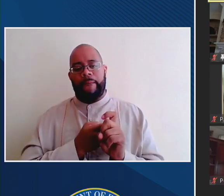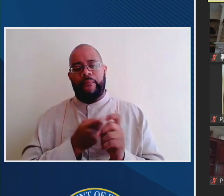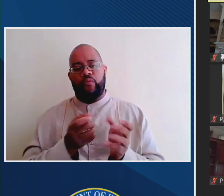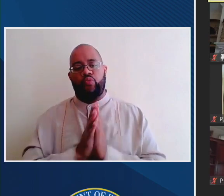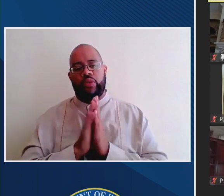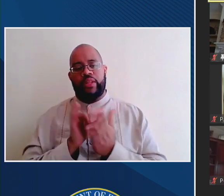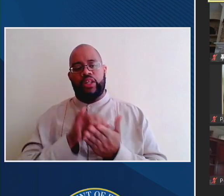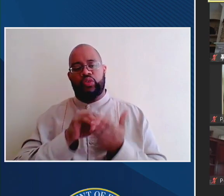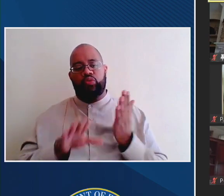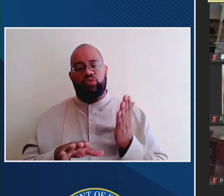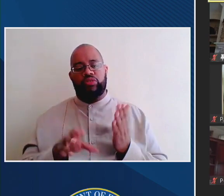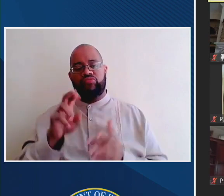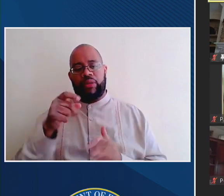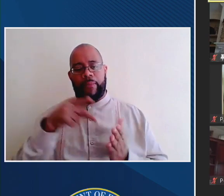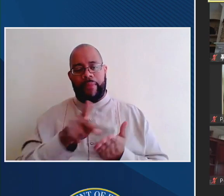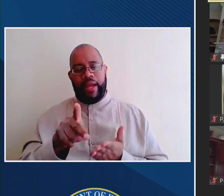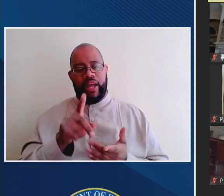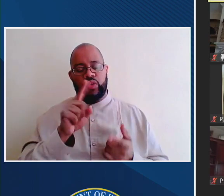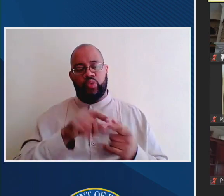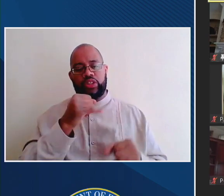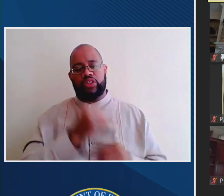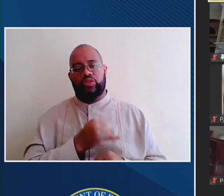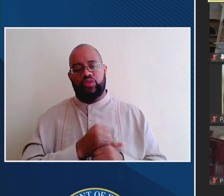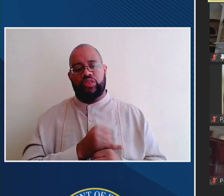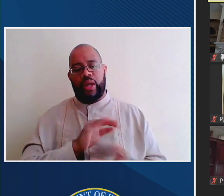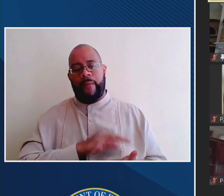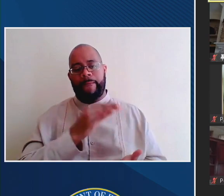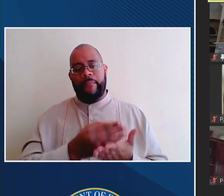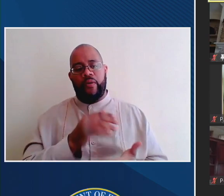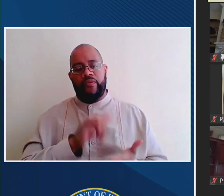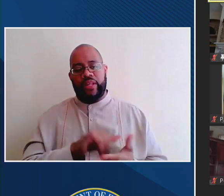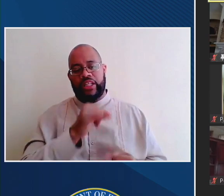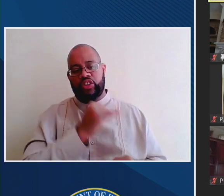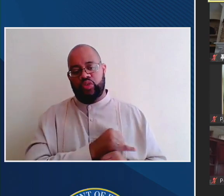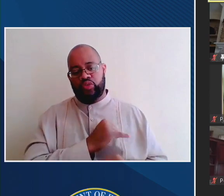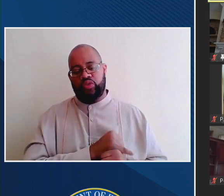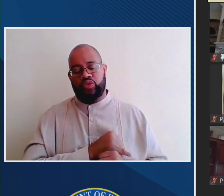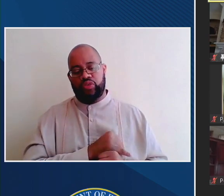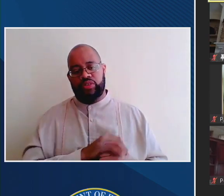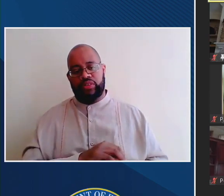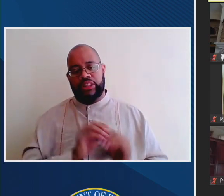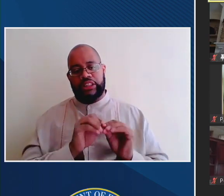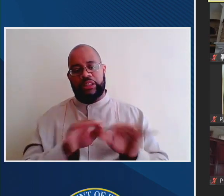repay to the institution amounts that this institution disbursed, that they shouldn't